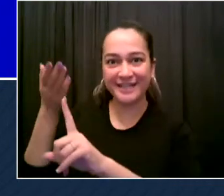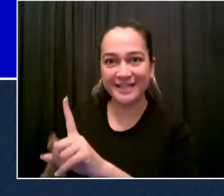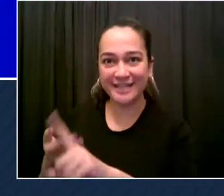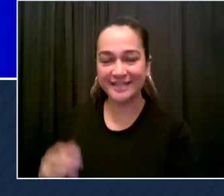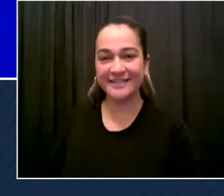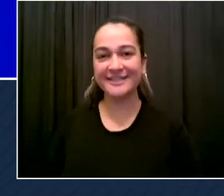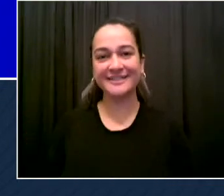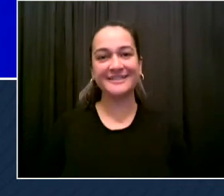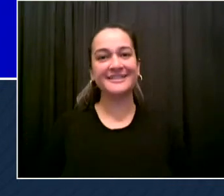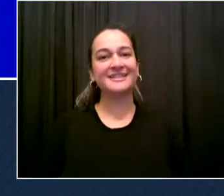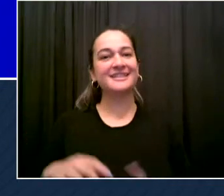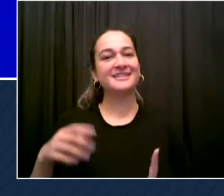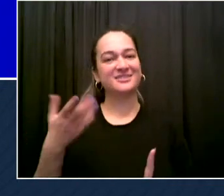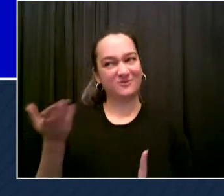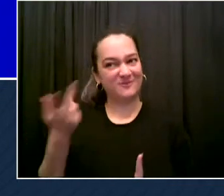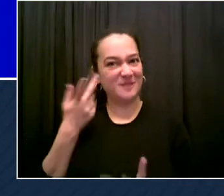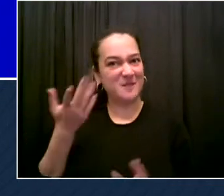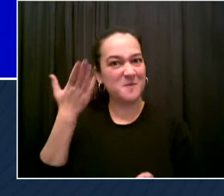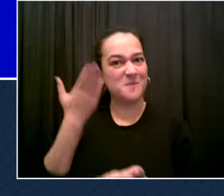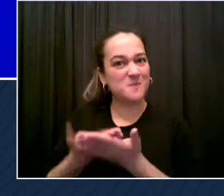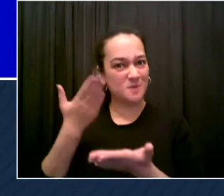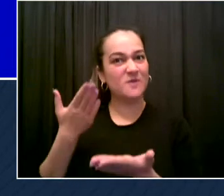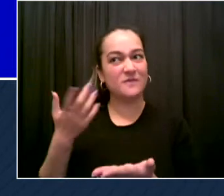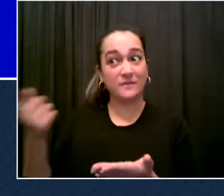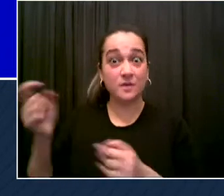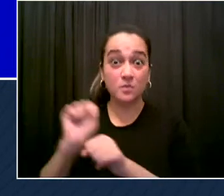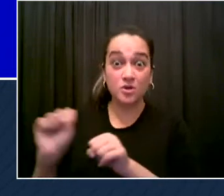STATMEENT AND ENDING ORCHISTER ENCOURAGEMENT FOR PEOP LE WHO